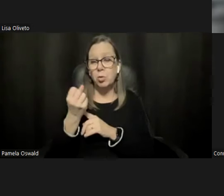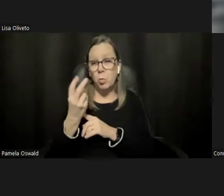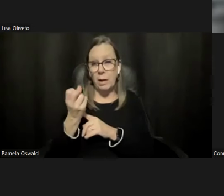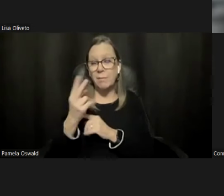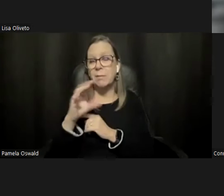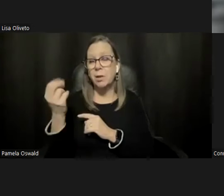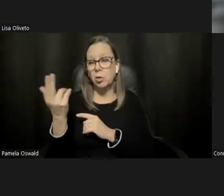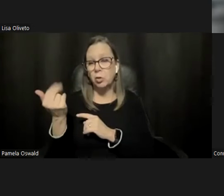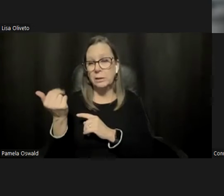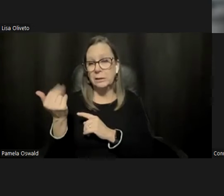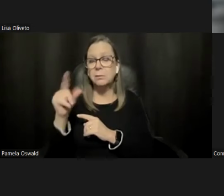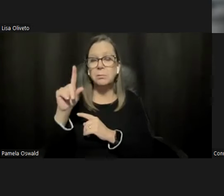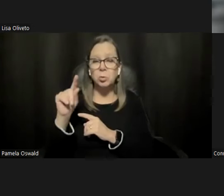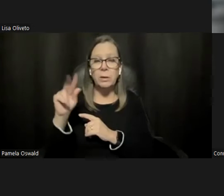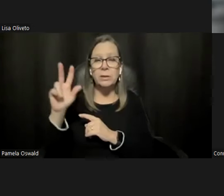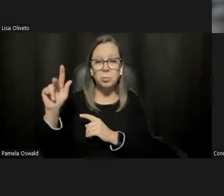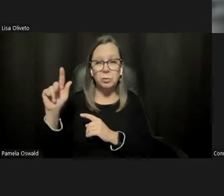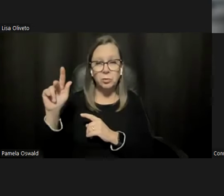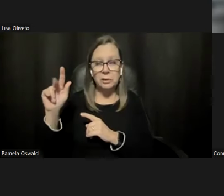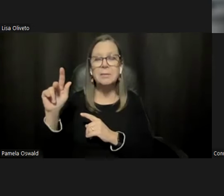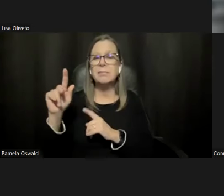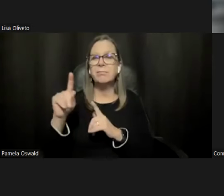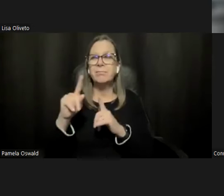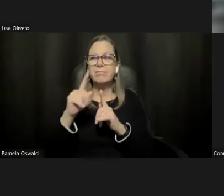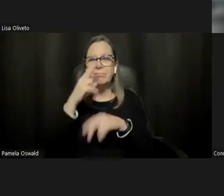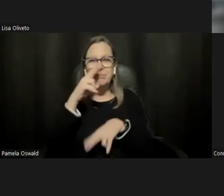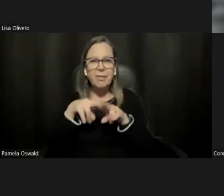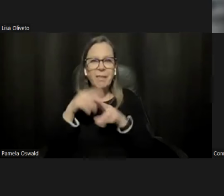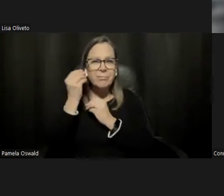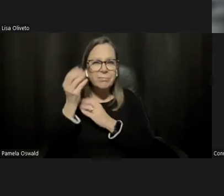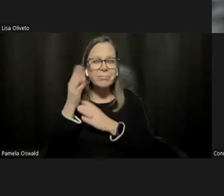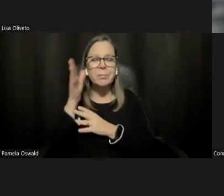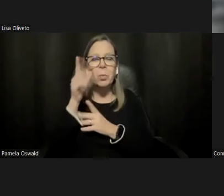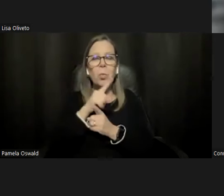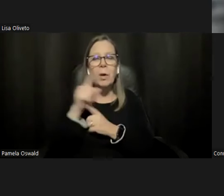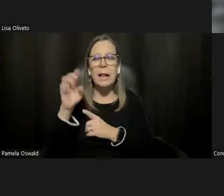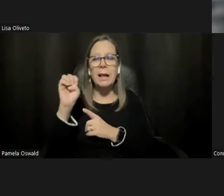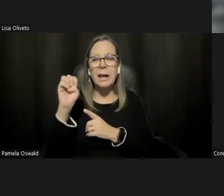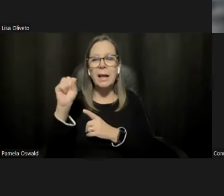With all of the information, in Estes Park, Colorado.